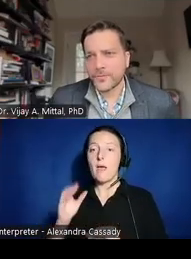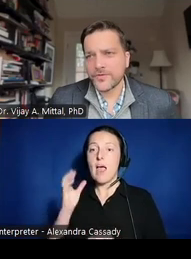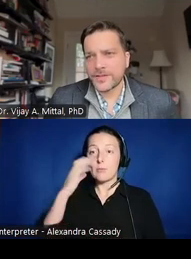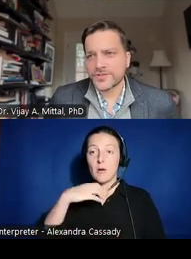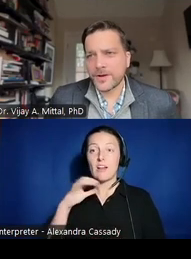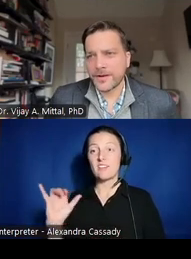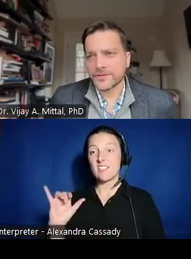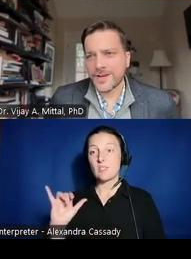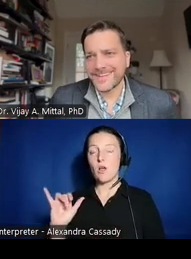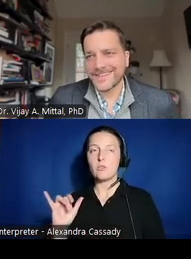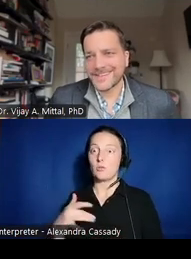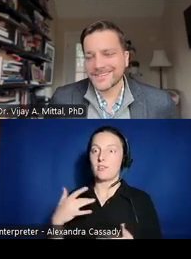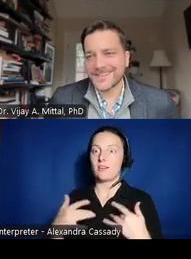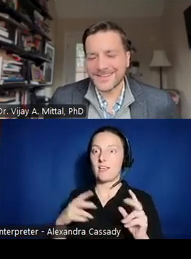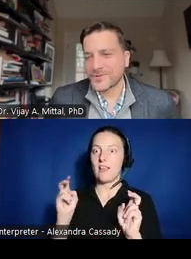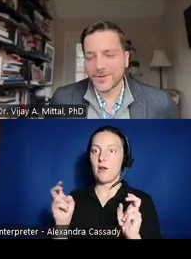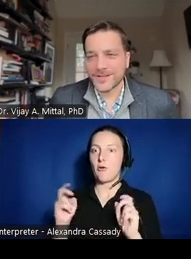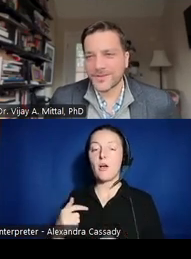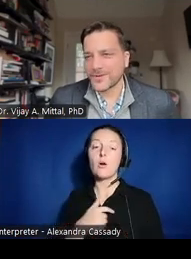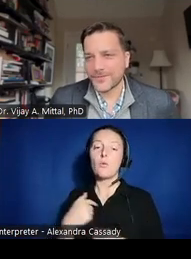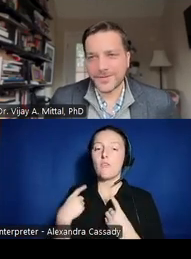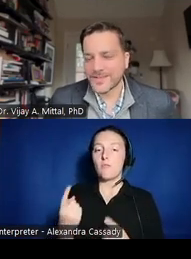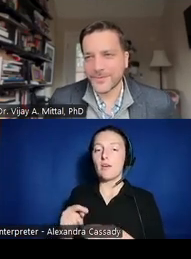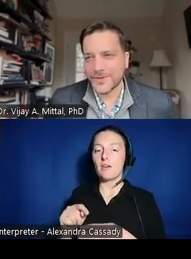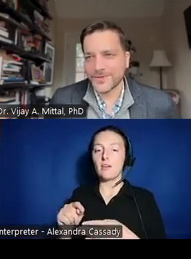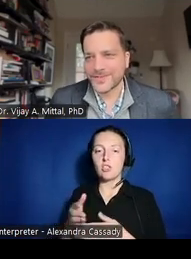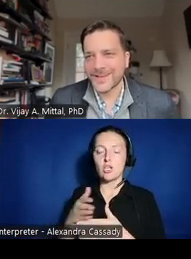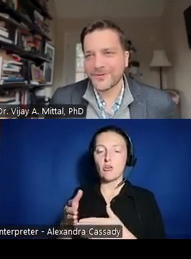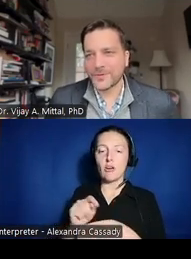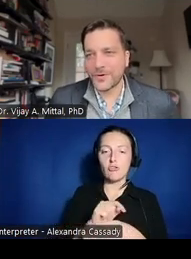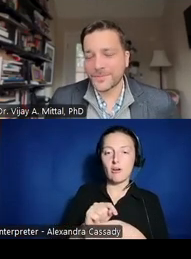We've been sharing trainees and sending them to one another for the last few years with hopes